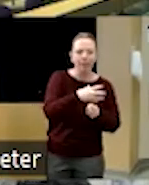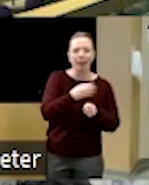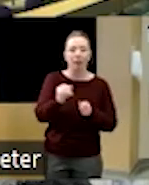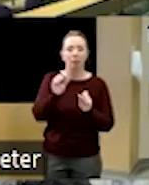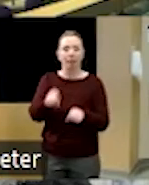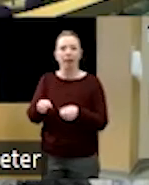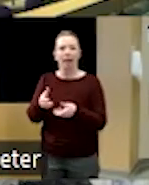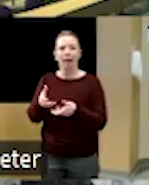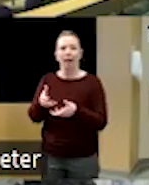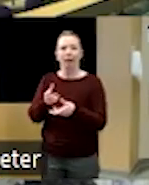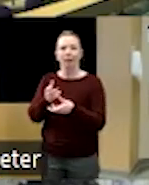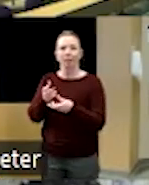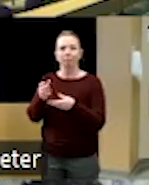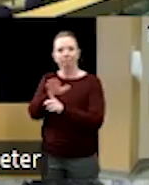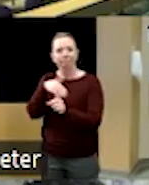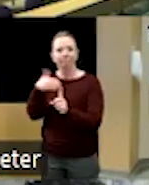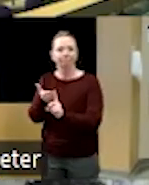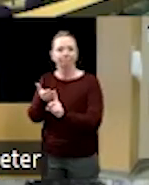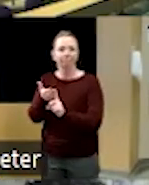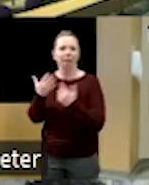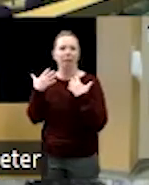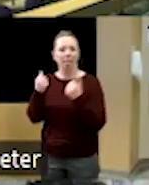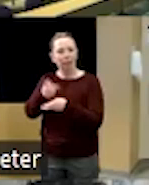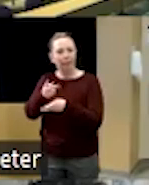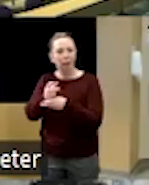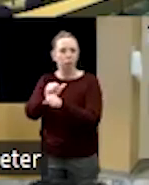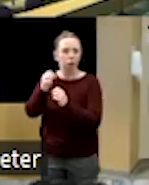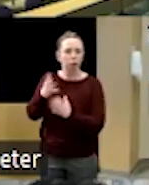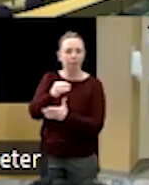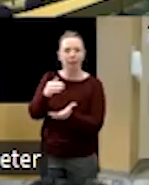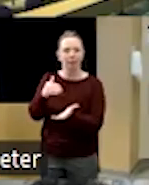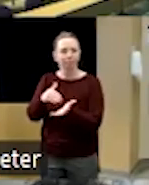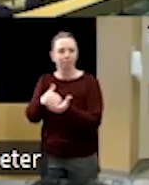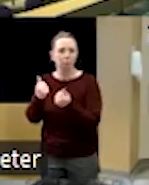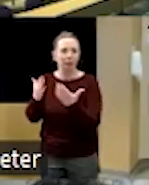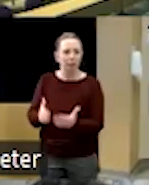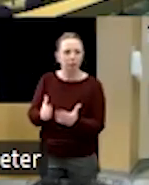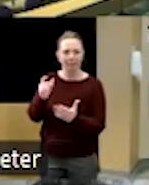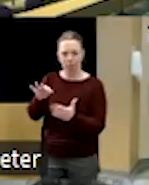us if we can really specify what kind of pain this is secondary chronic pain is quite easy